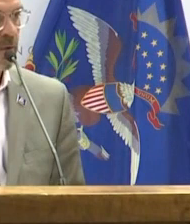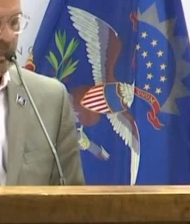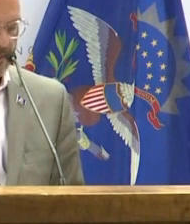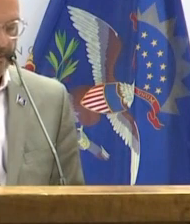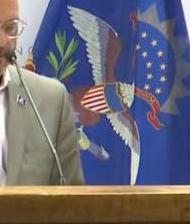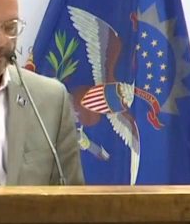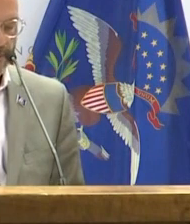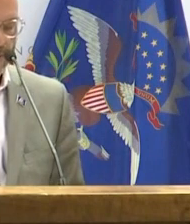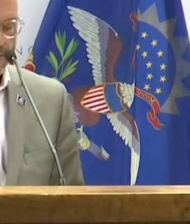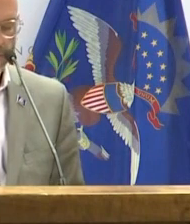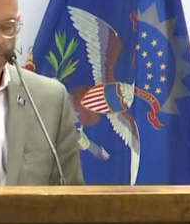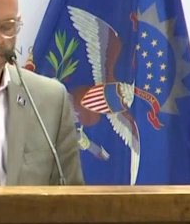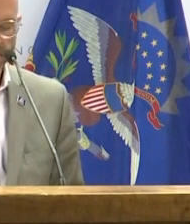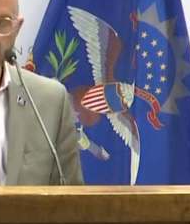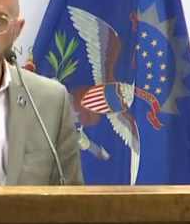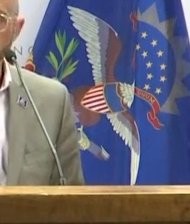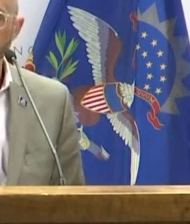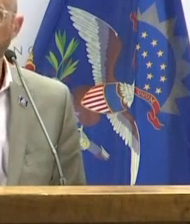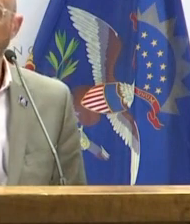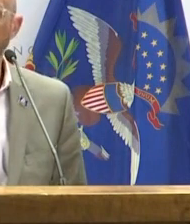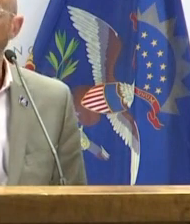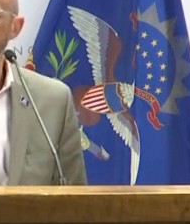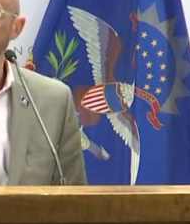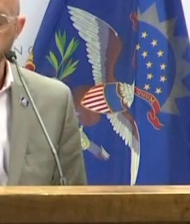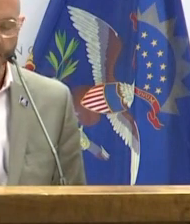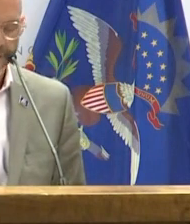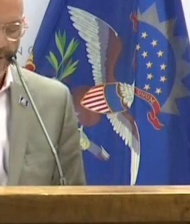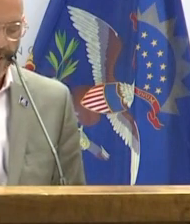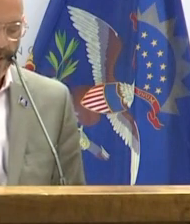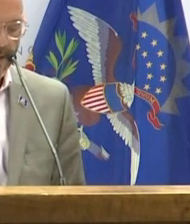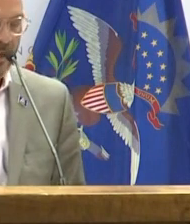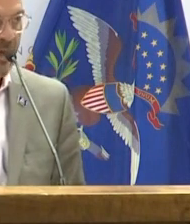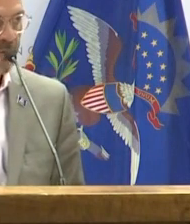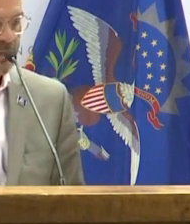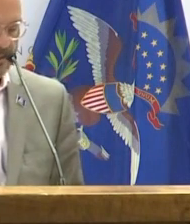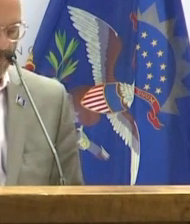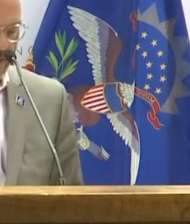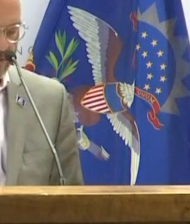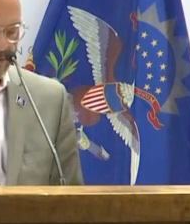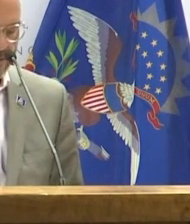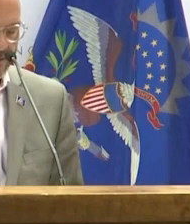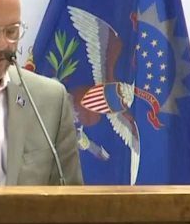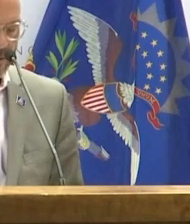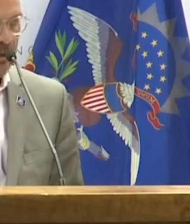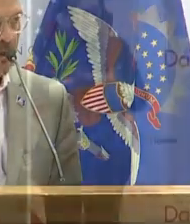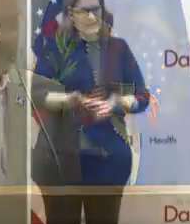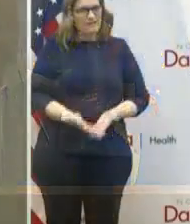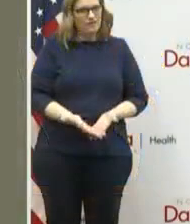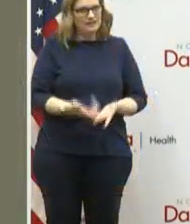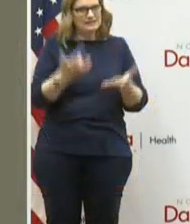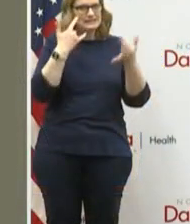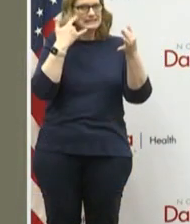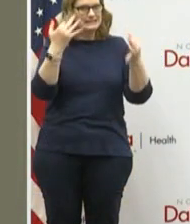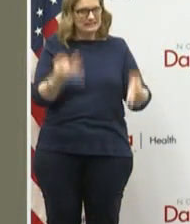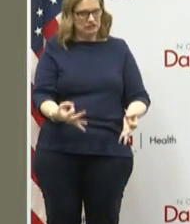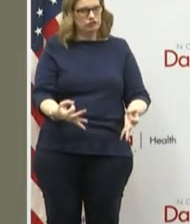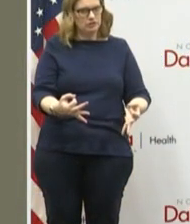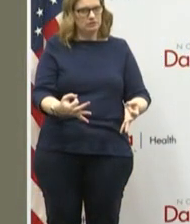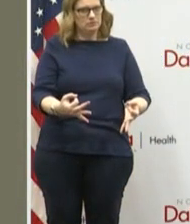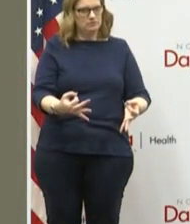RECOMMENDATION OUTLINED FOR CMS, THE CENTER FOR MEDICAID AND MEDICARE SERVICES.